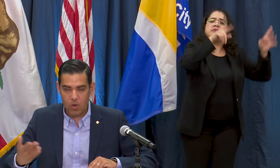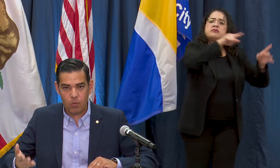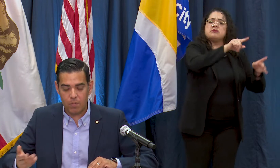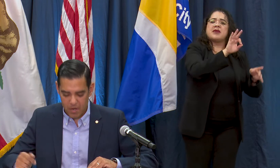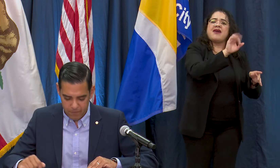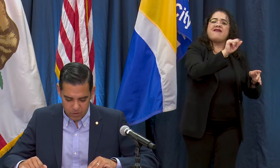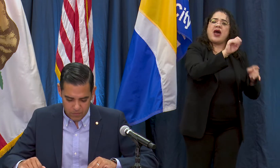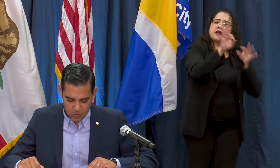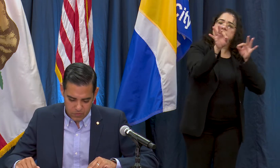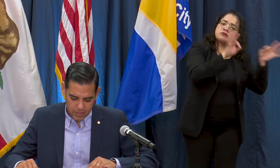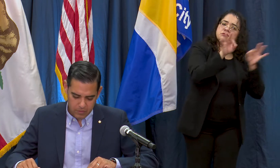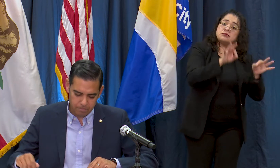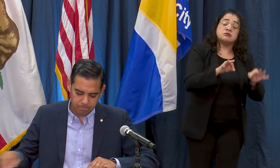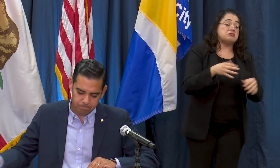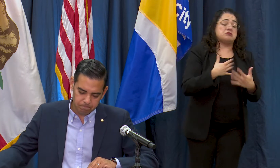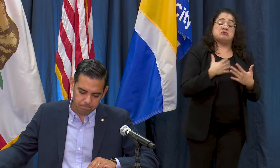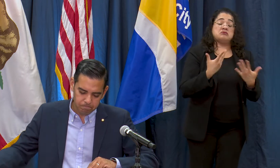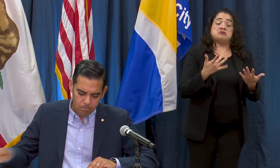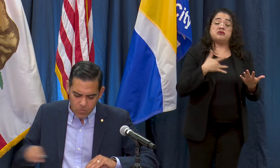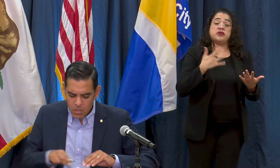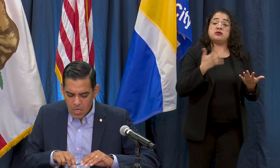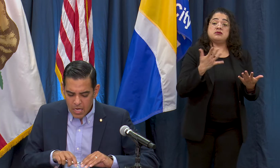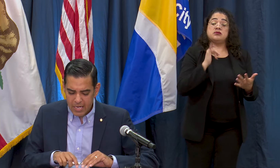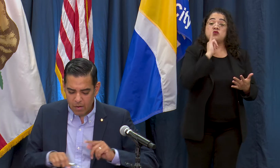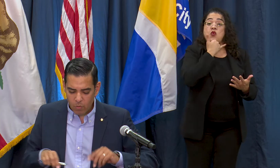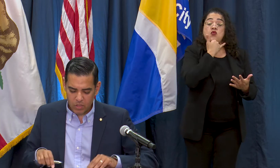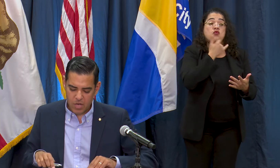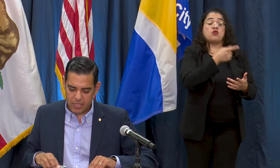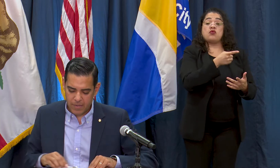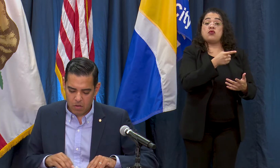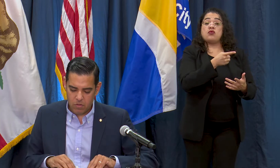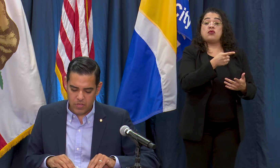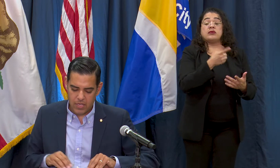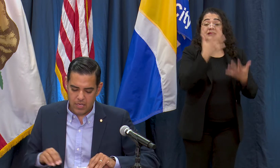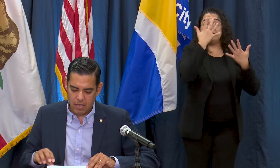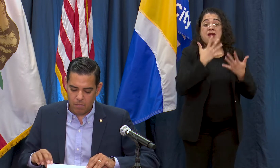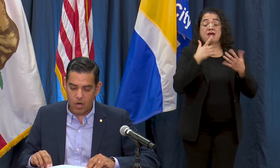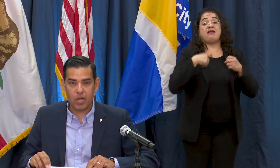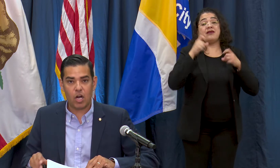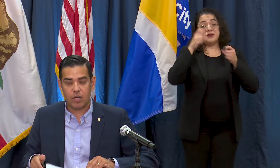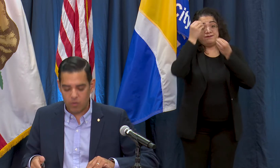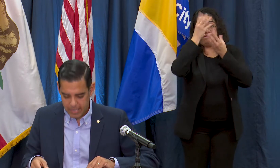I want to remind folks of those things. Now I want to talk about our current